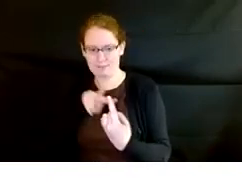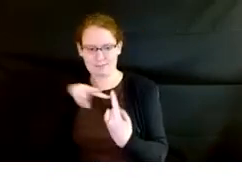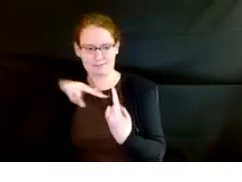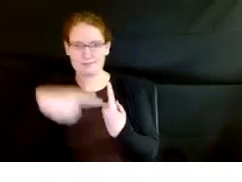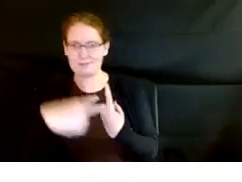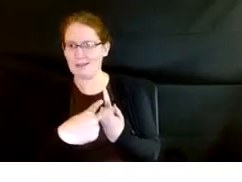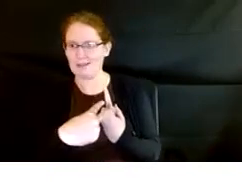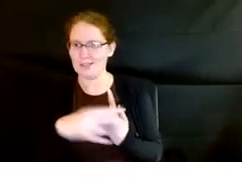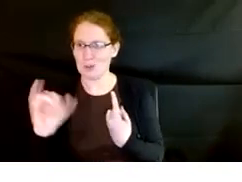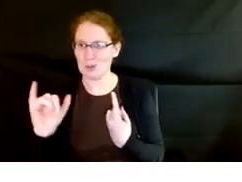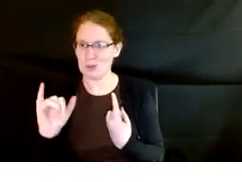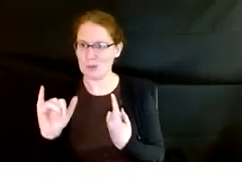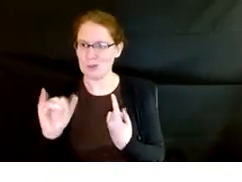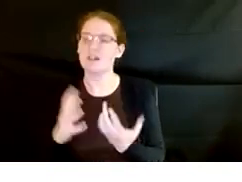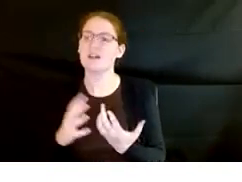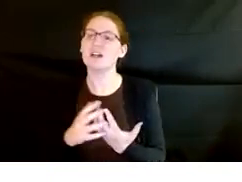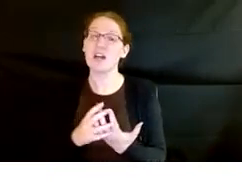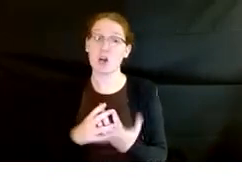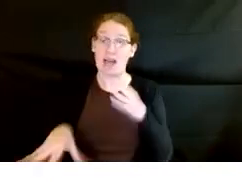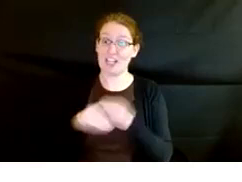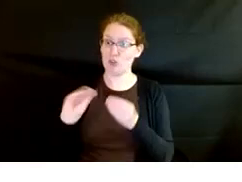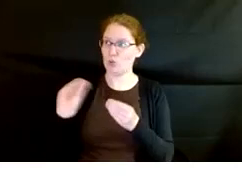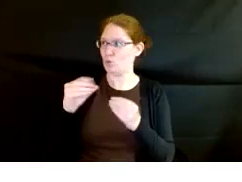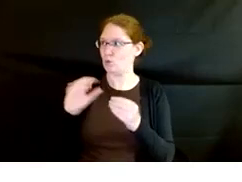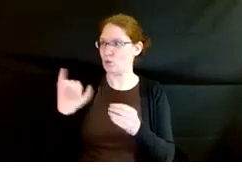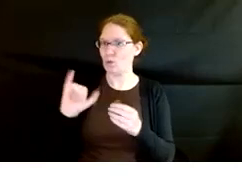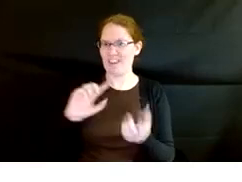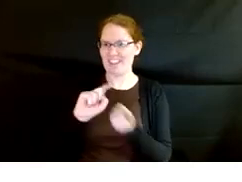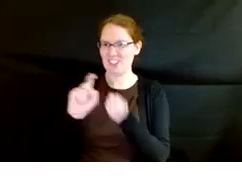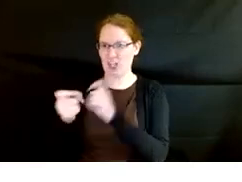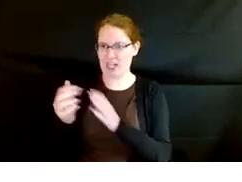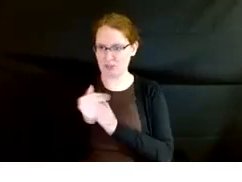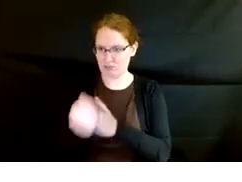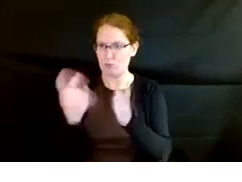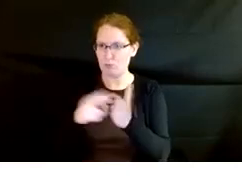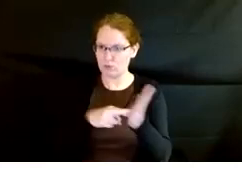other thing I'll add about just the revision to the, the guidelines... I think this in some ways was